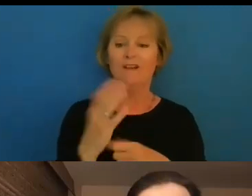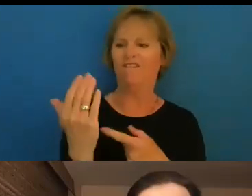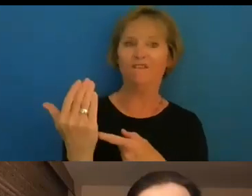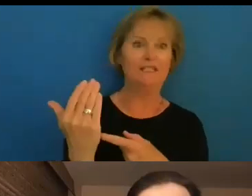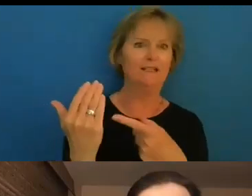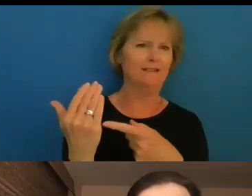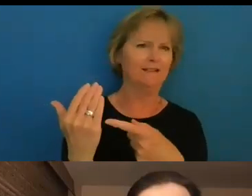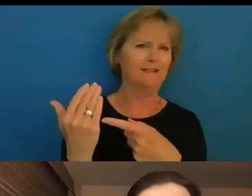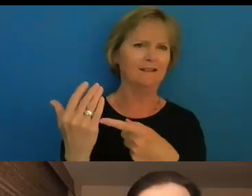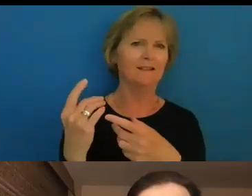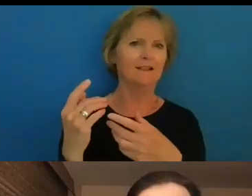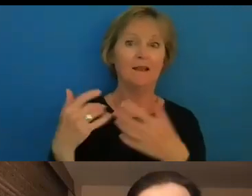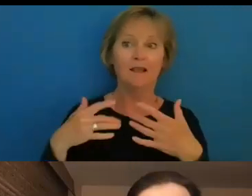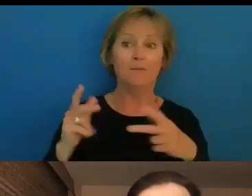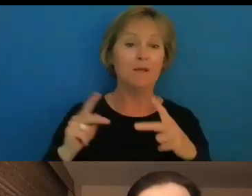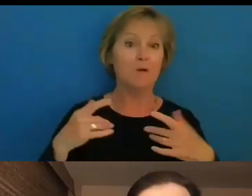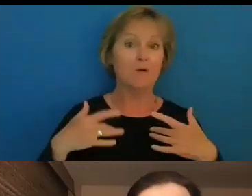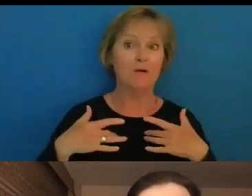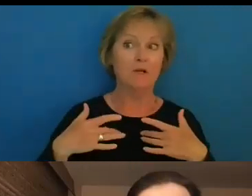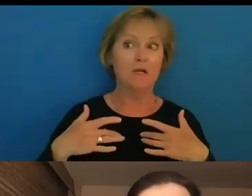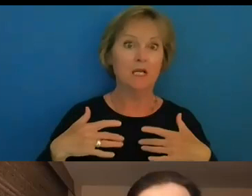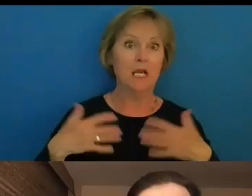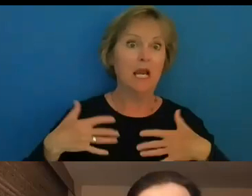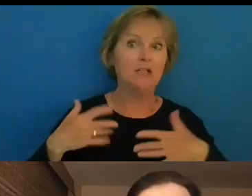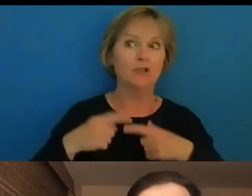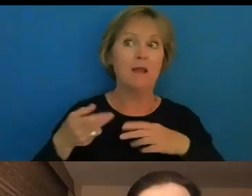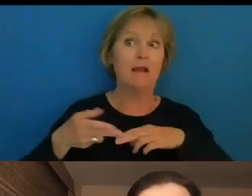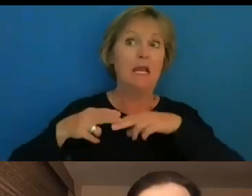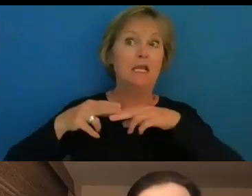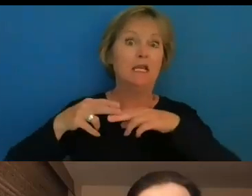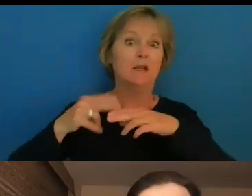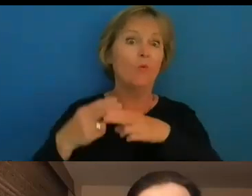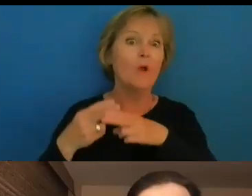being very anxious about gaining weight while in quarantine right?